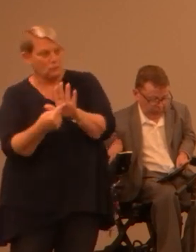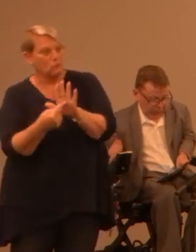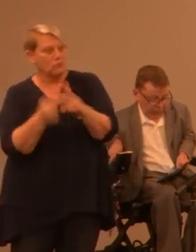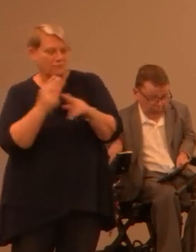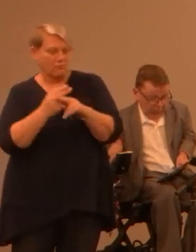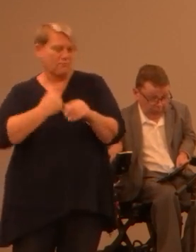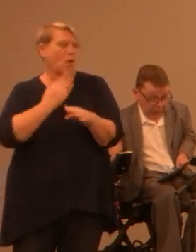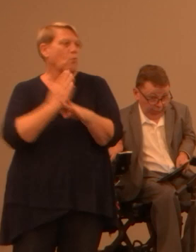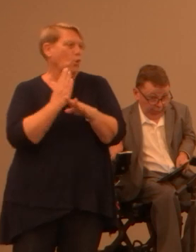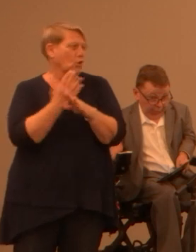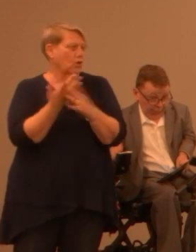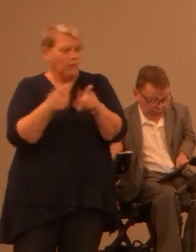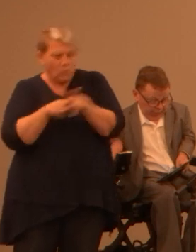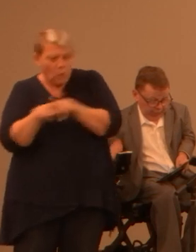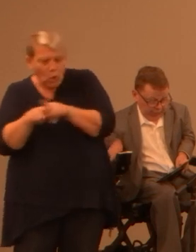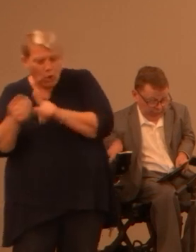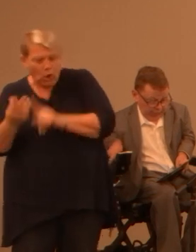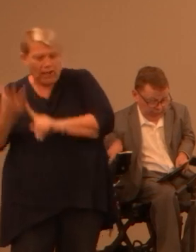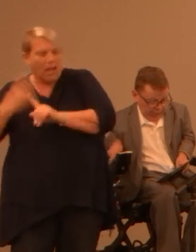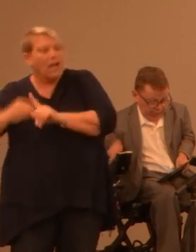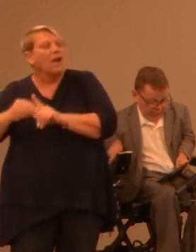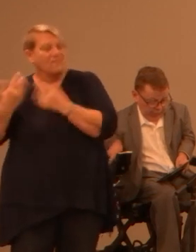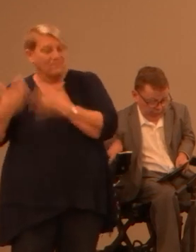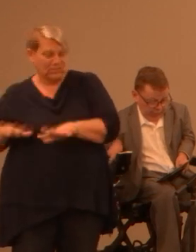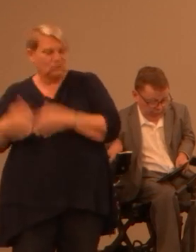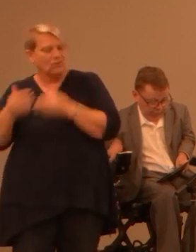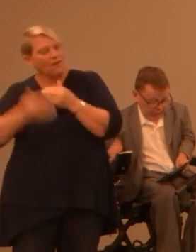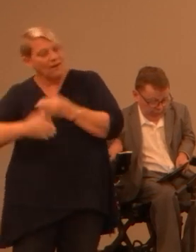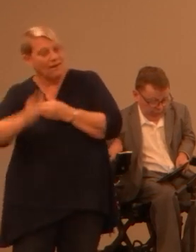and the learning that we have done and thank you everyone.